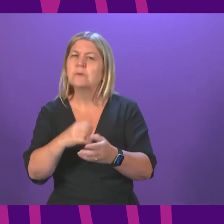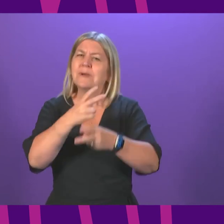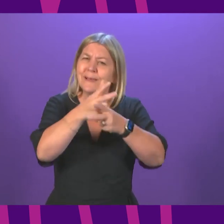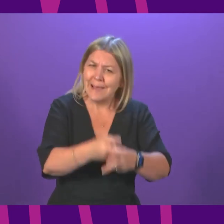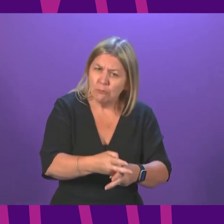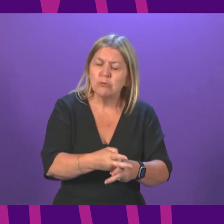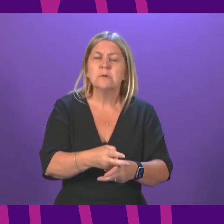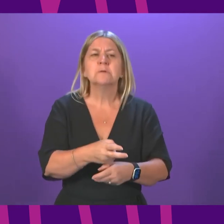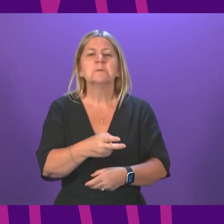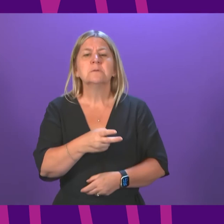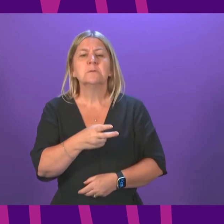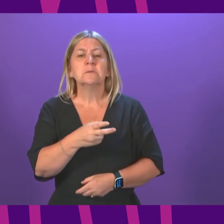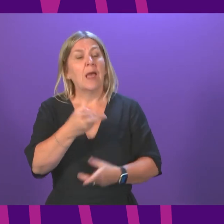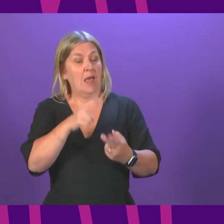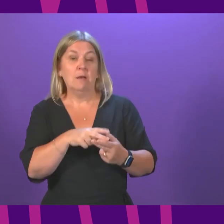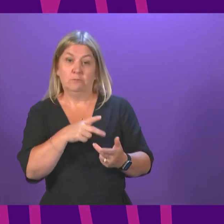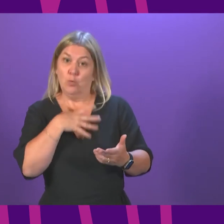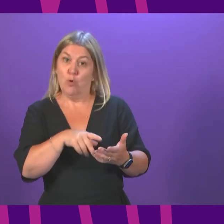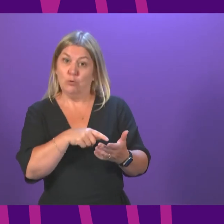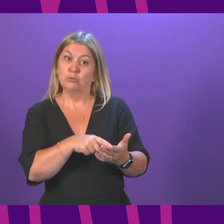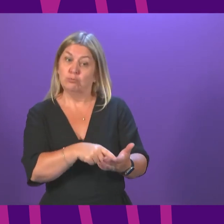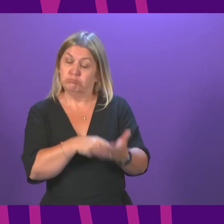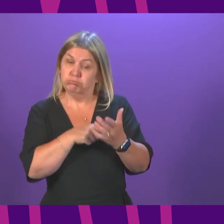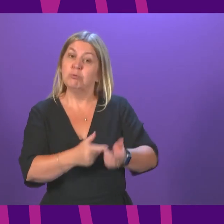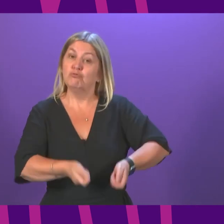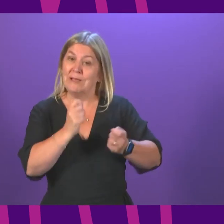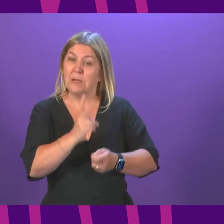moves her amendments, we intend to support them.